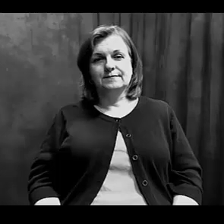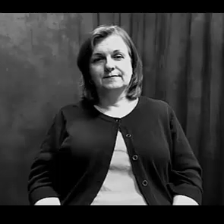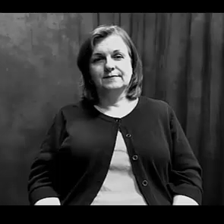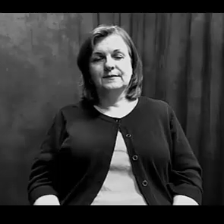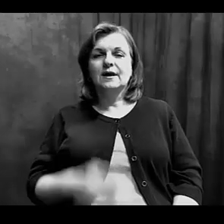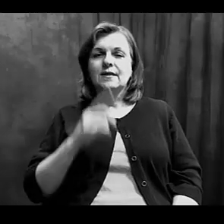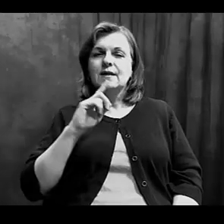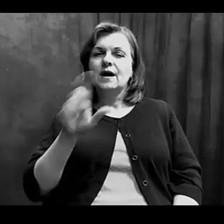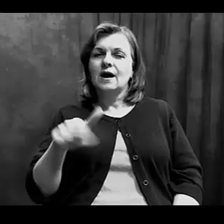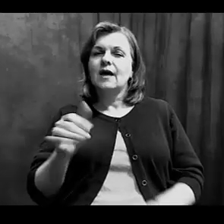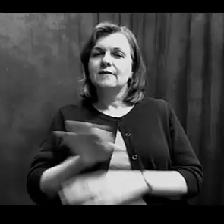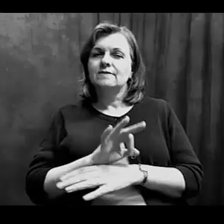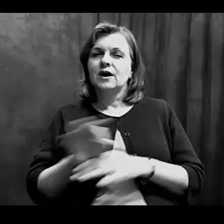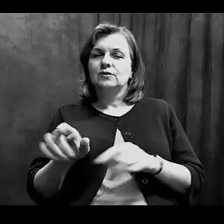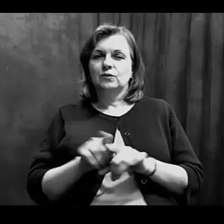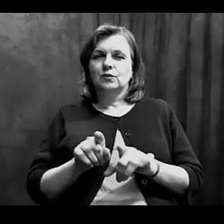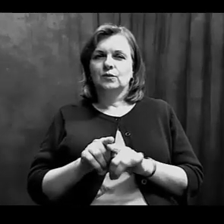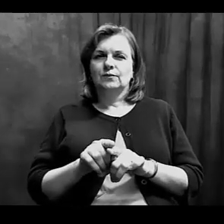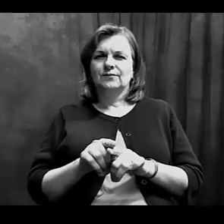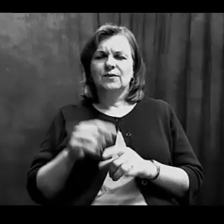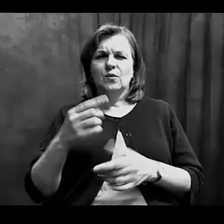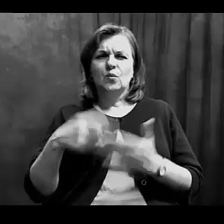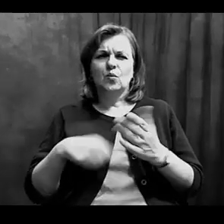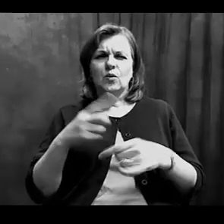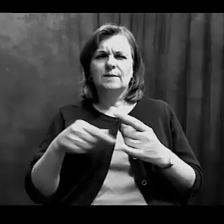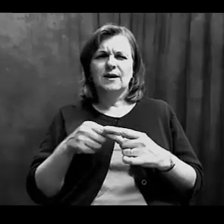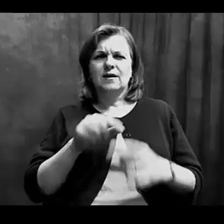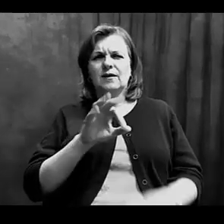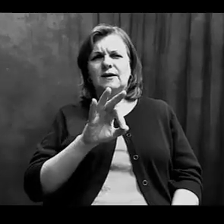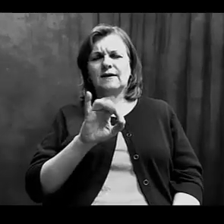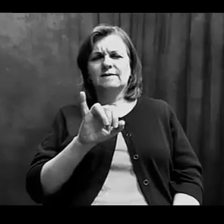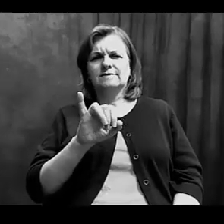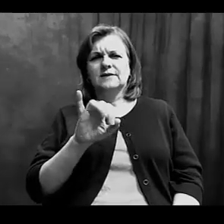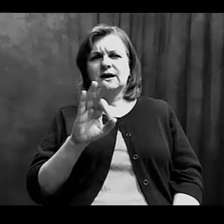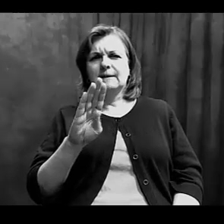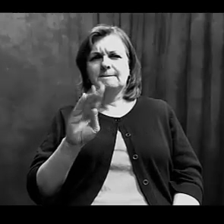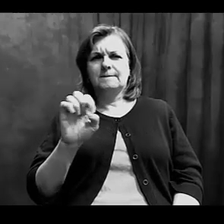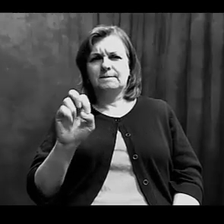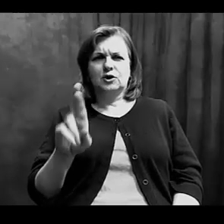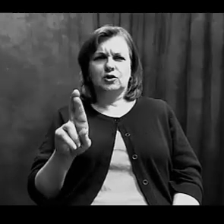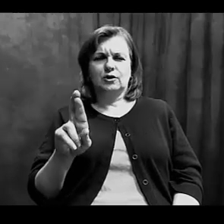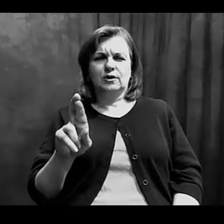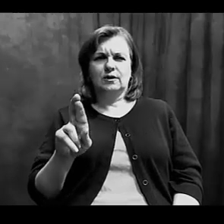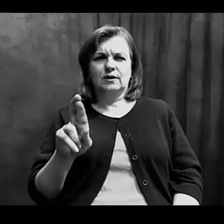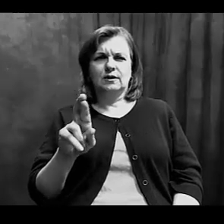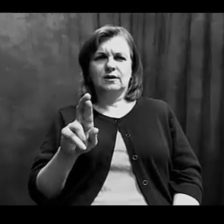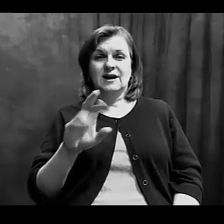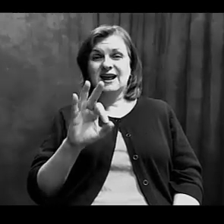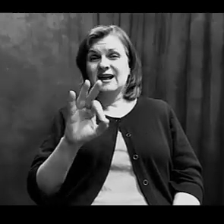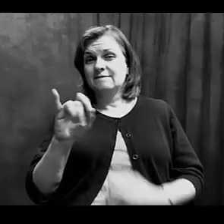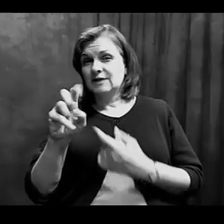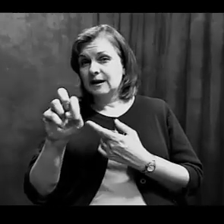it has other functions as well what about fiber?